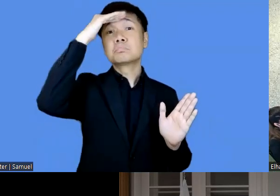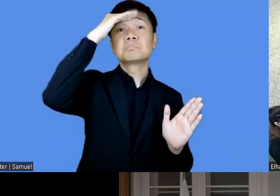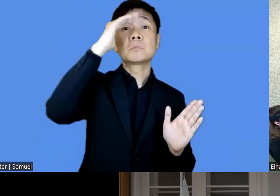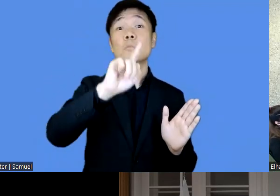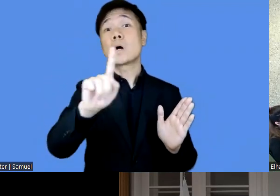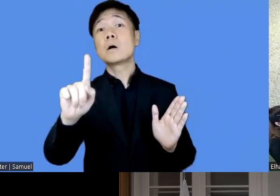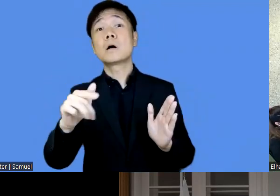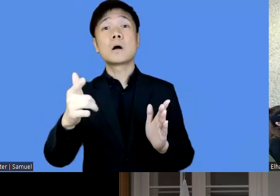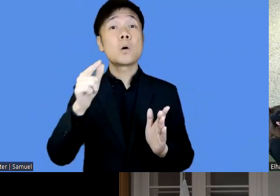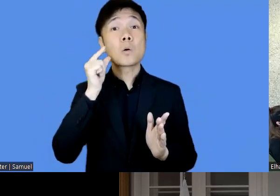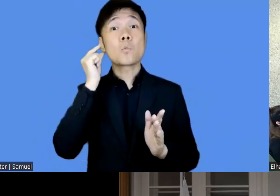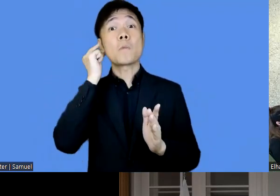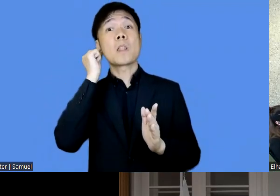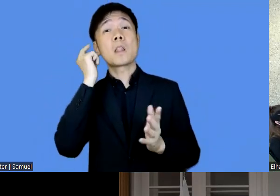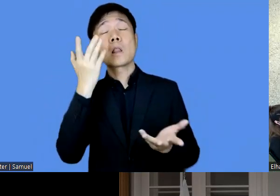justice system.